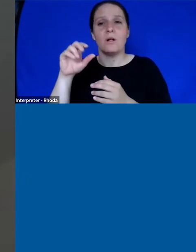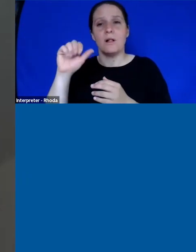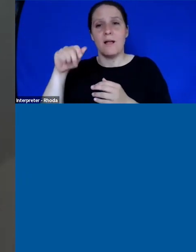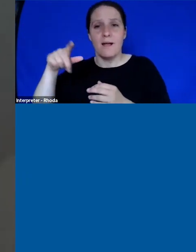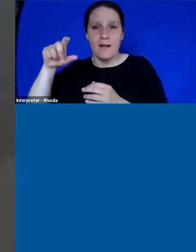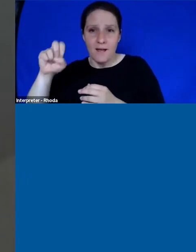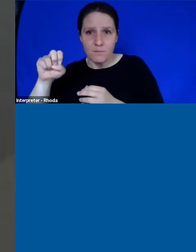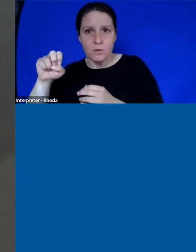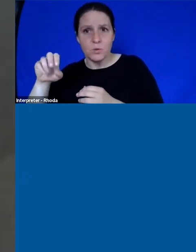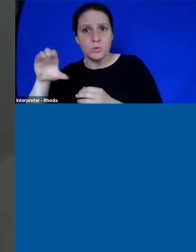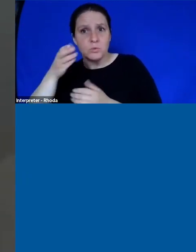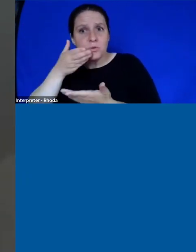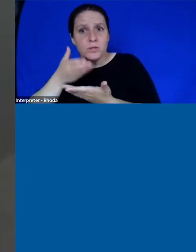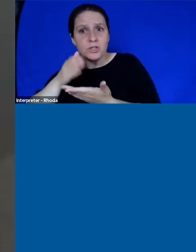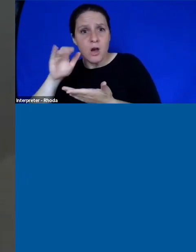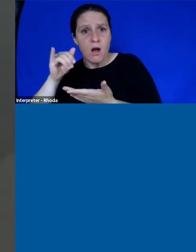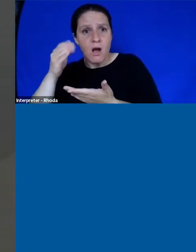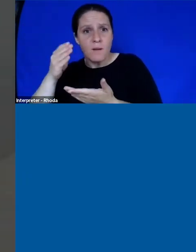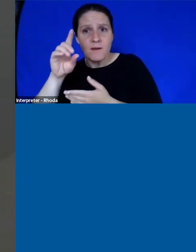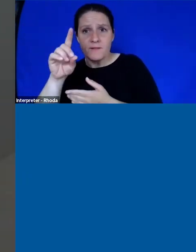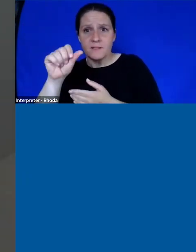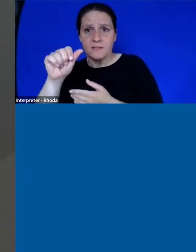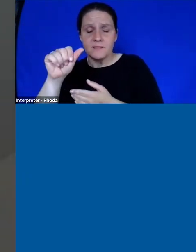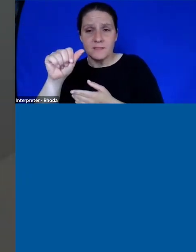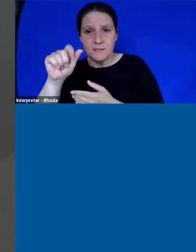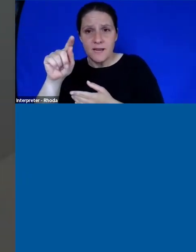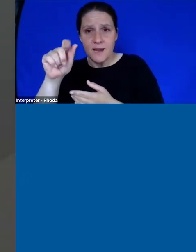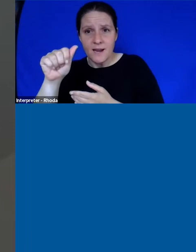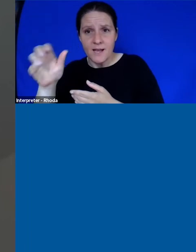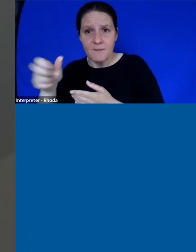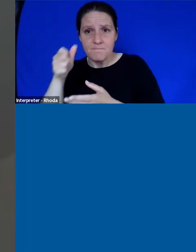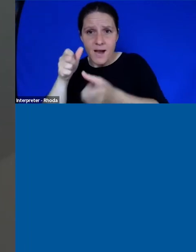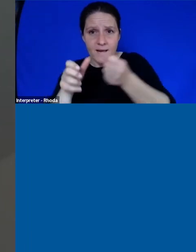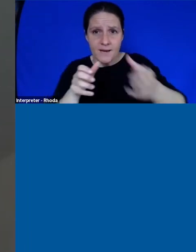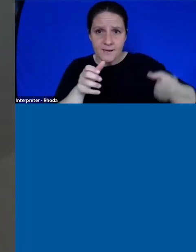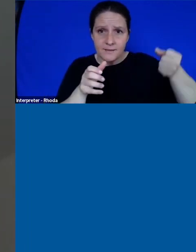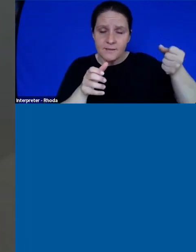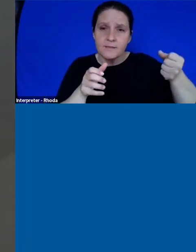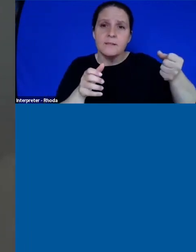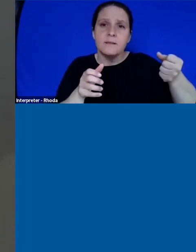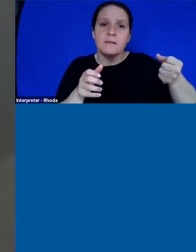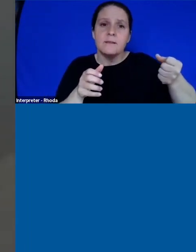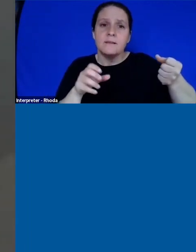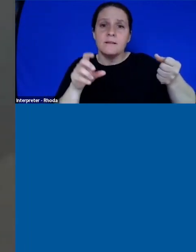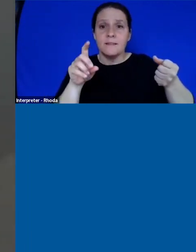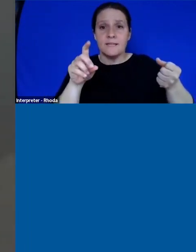Because they are accessible, the data is machine readable. And you know, when it's machine readable,